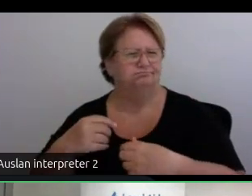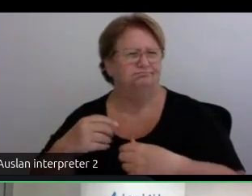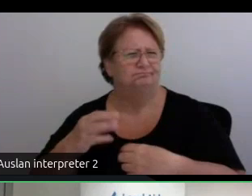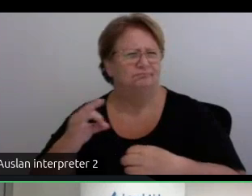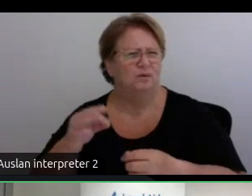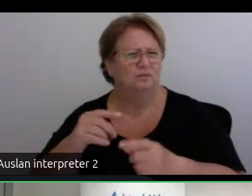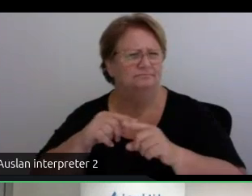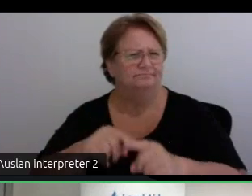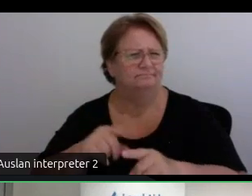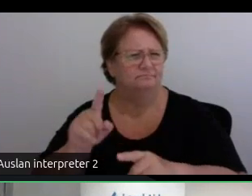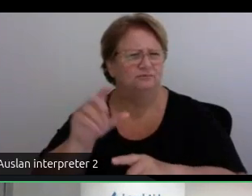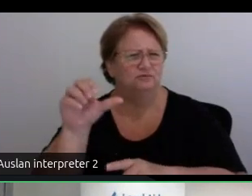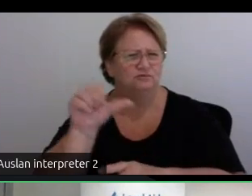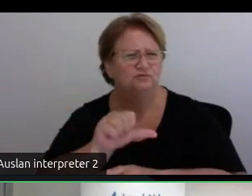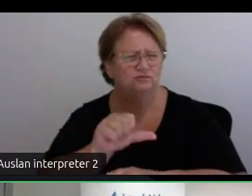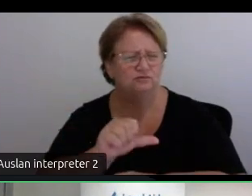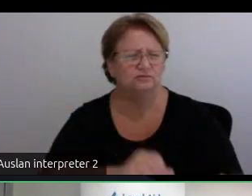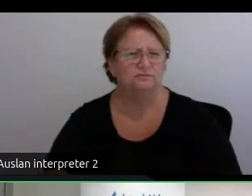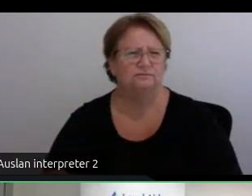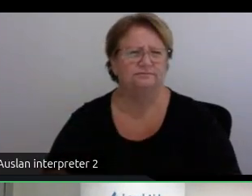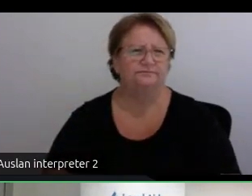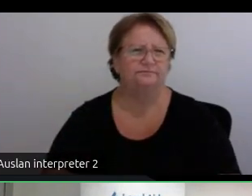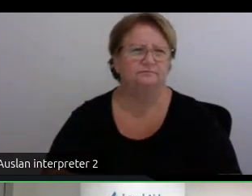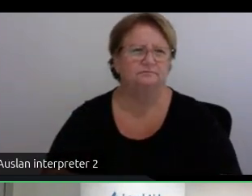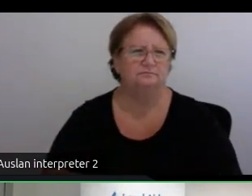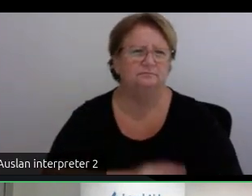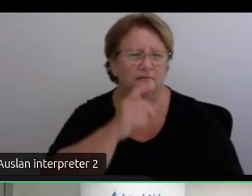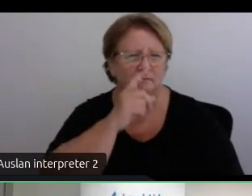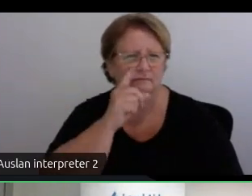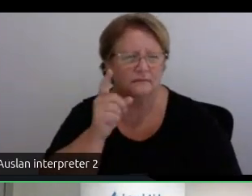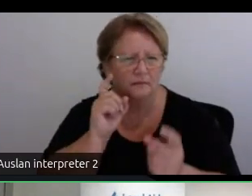under-delivering, not returning calls, not doing what they said, concerns about, well,